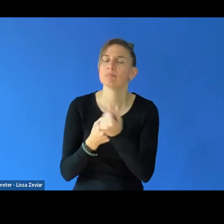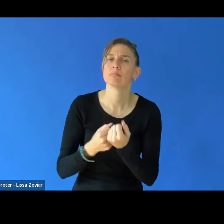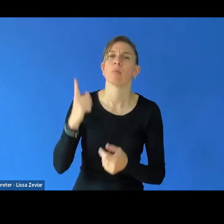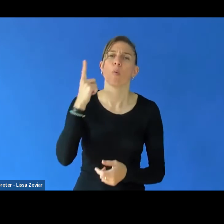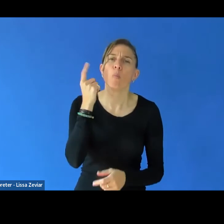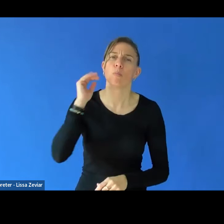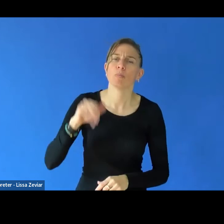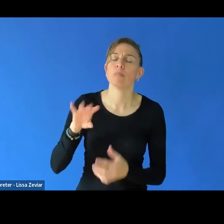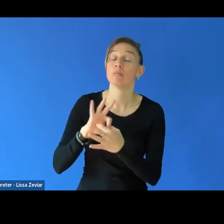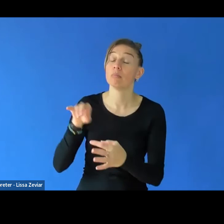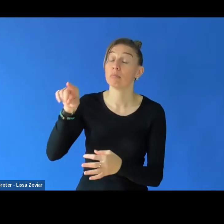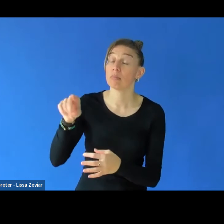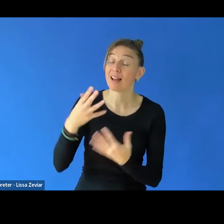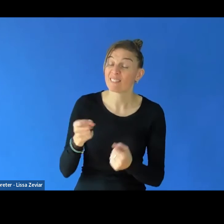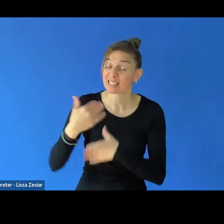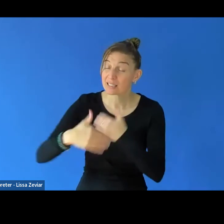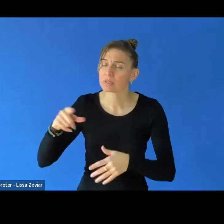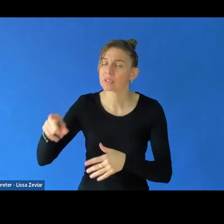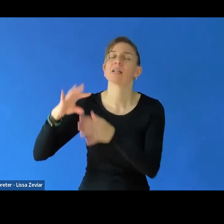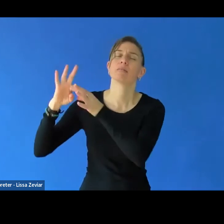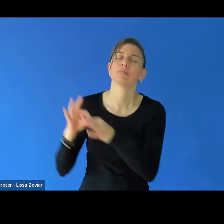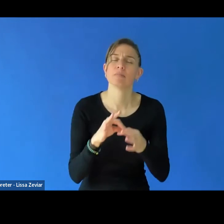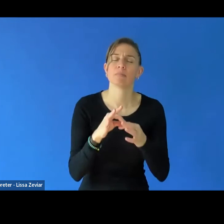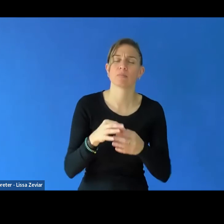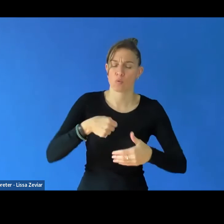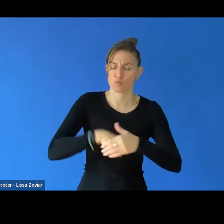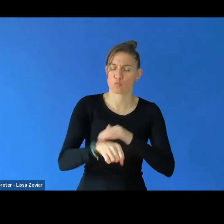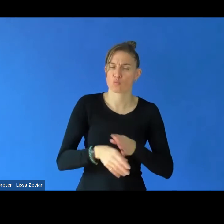around sexual reproduction rights, sexual and gender-based violence,